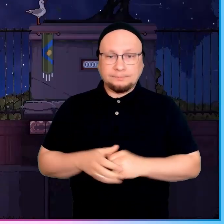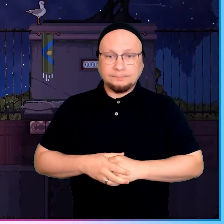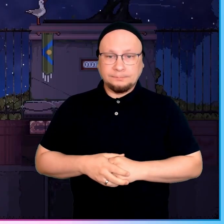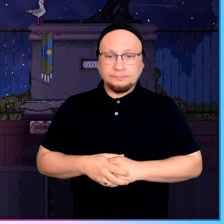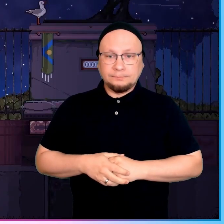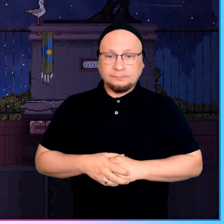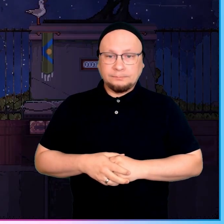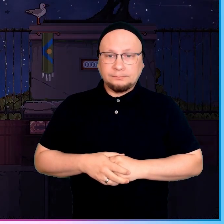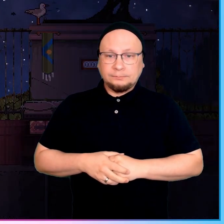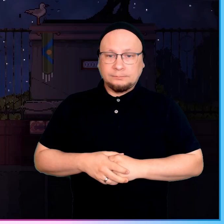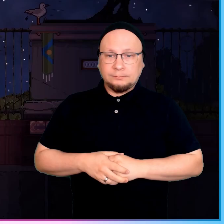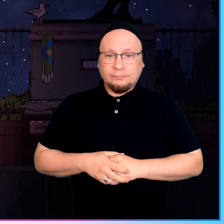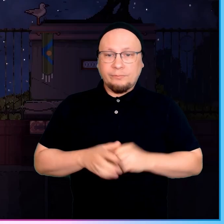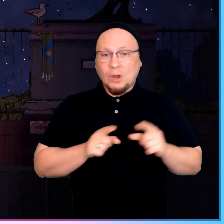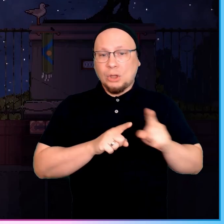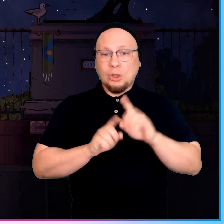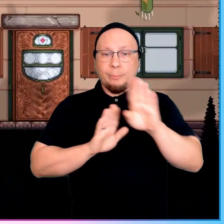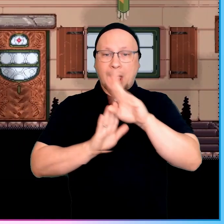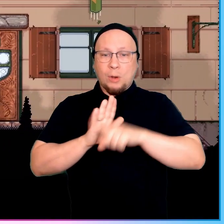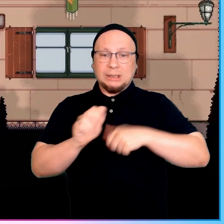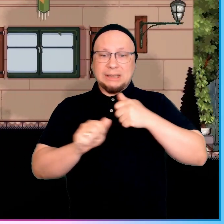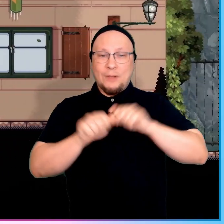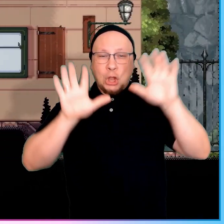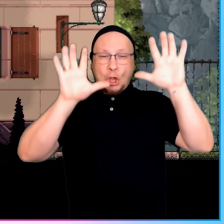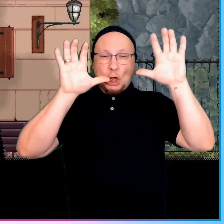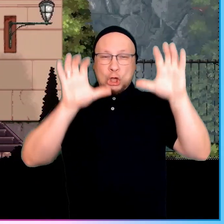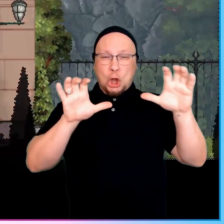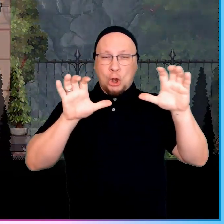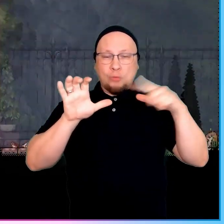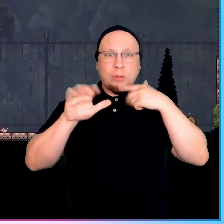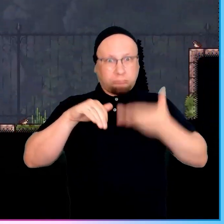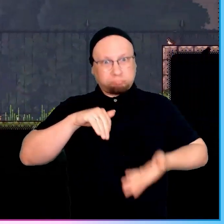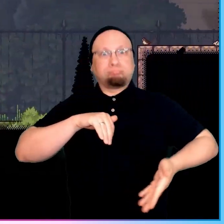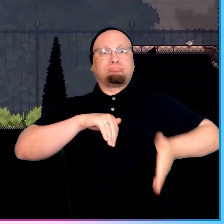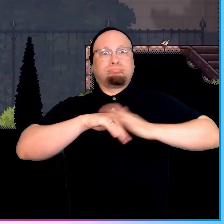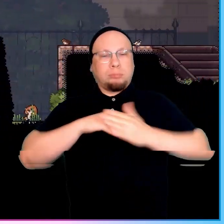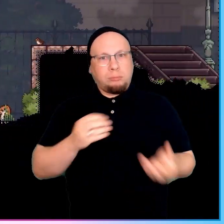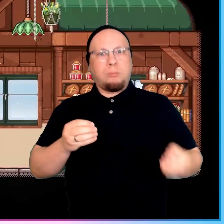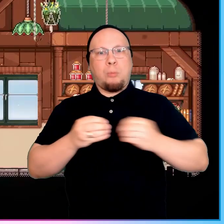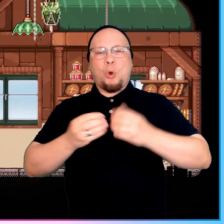Additionally, you can darken the background so that the contrast can be even more visible.